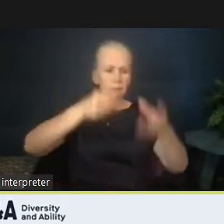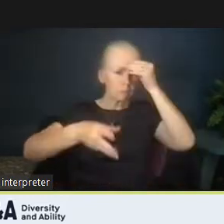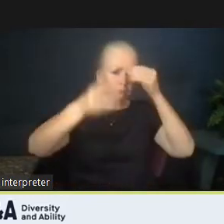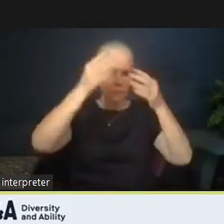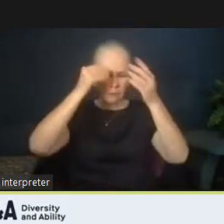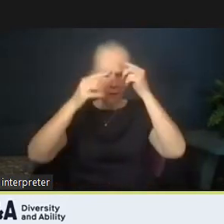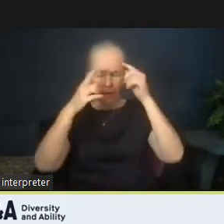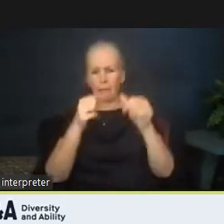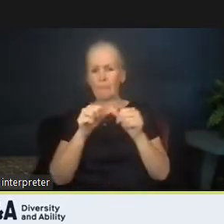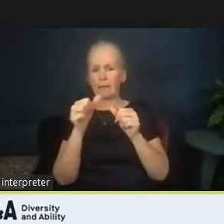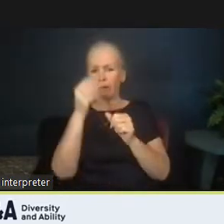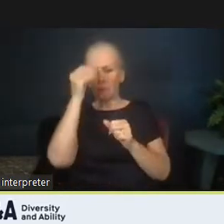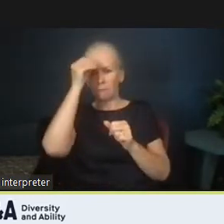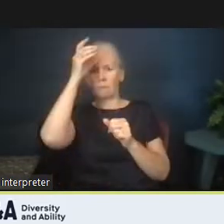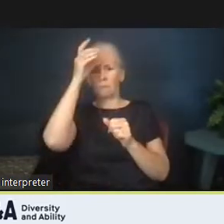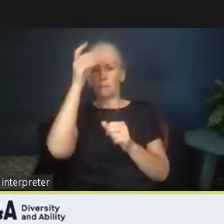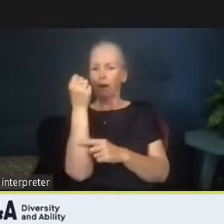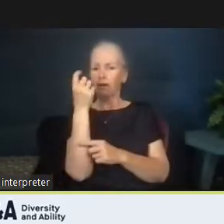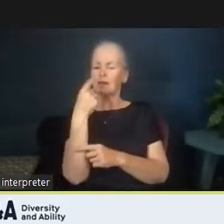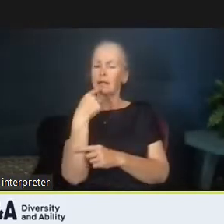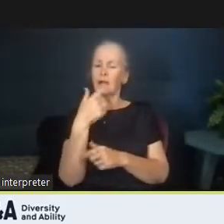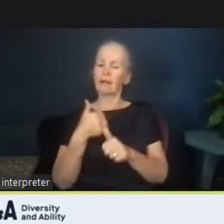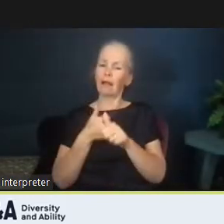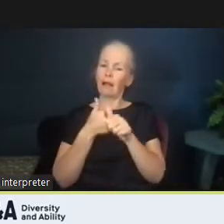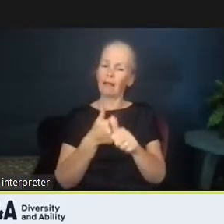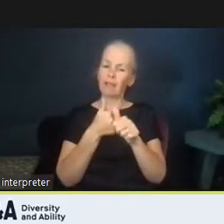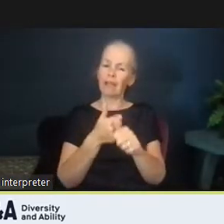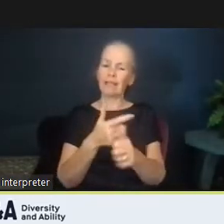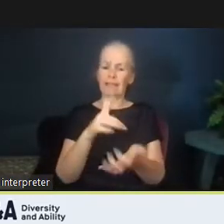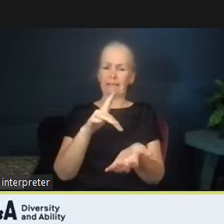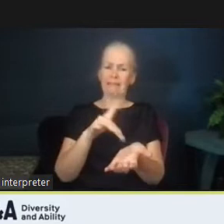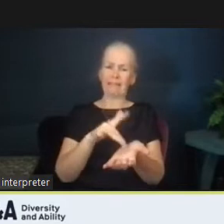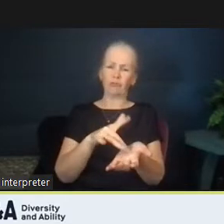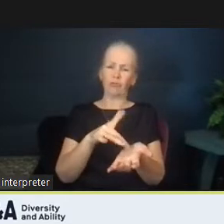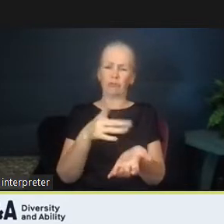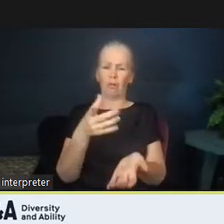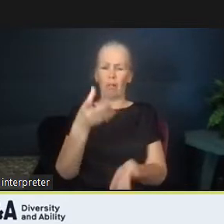understanding and I do advocate that learning is essential before we can put things into practice.